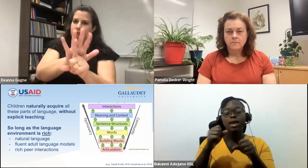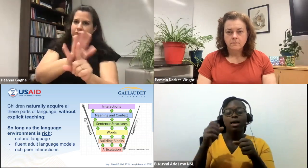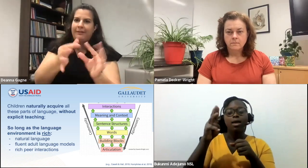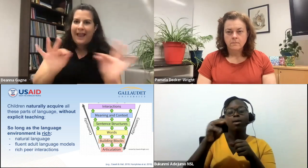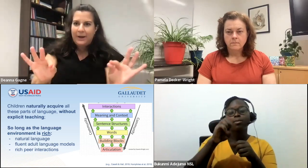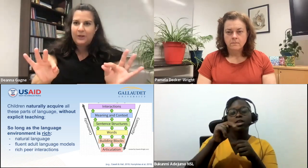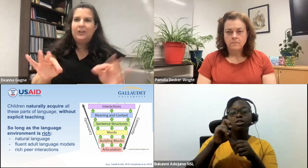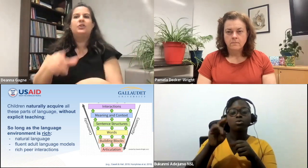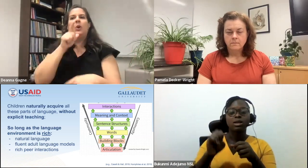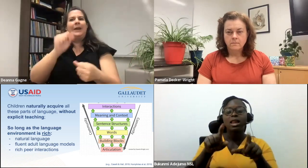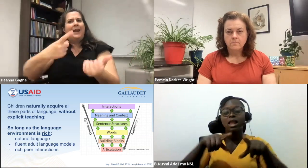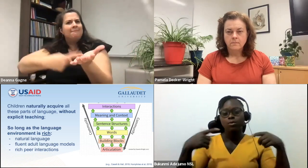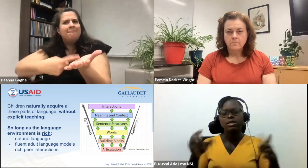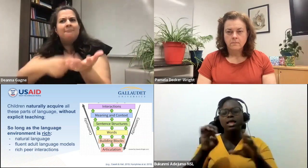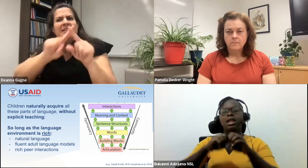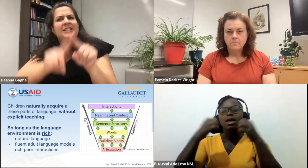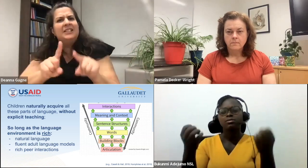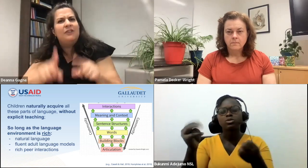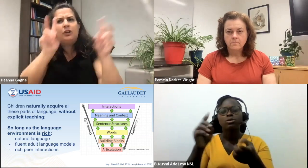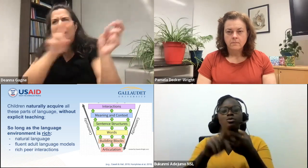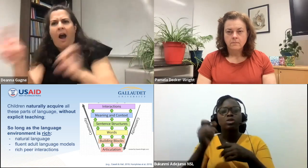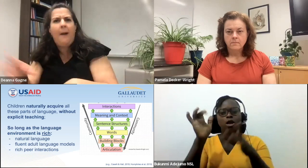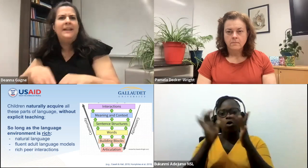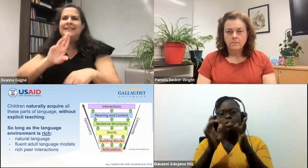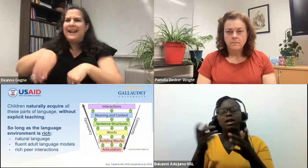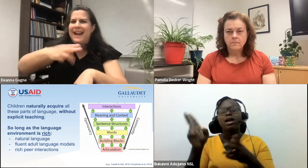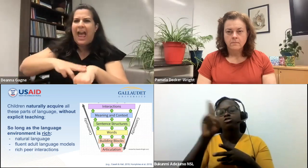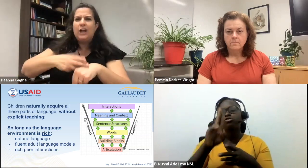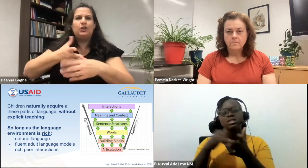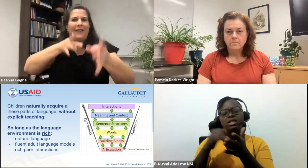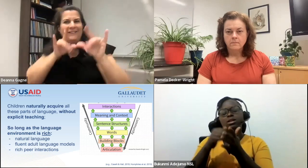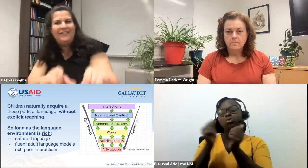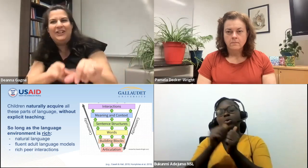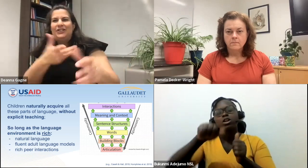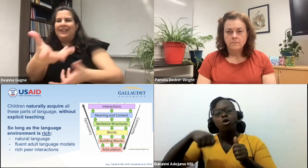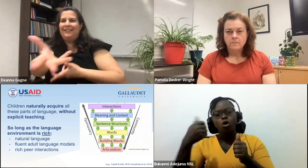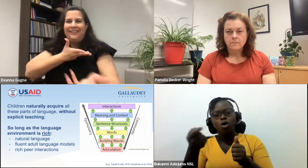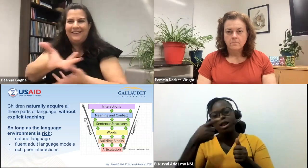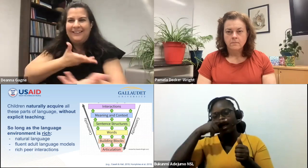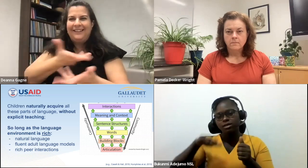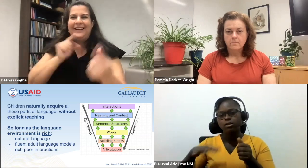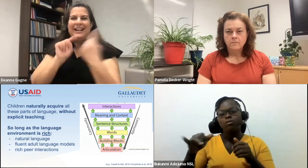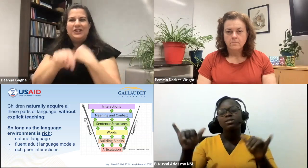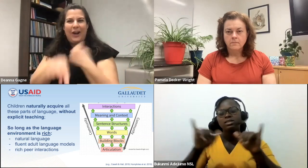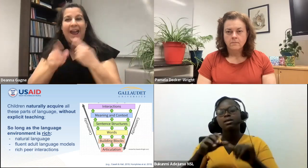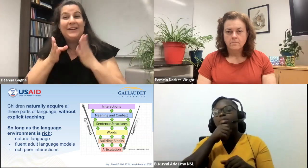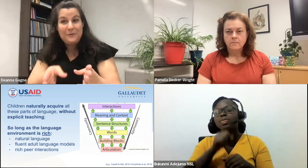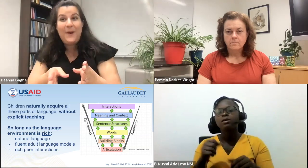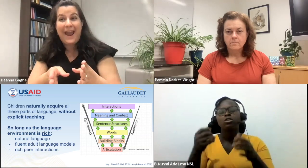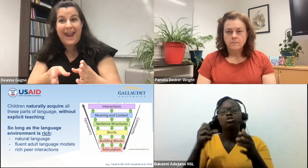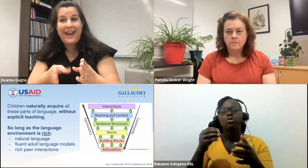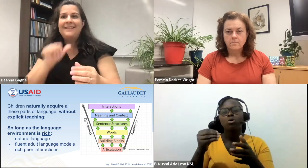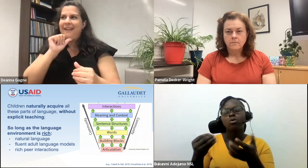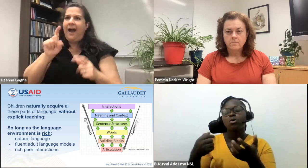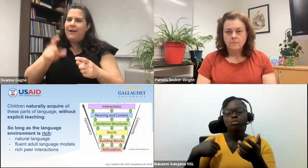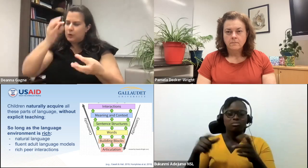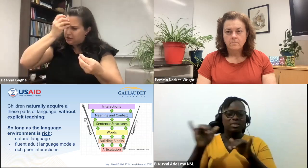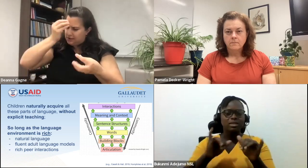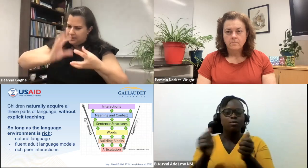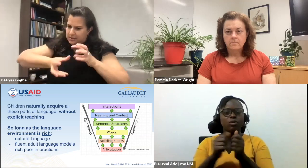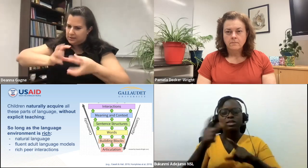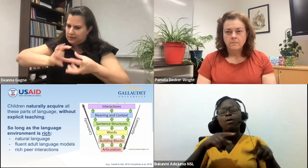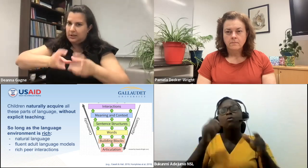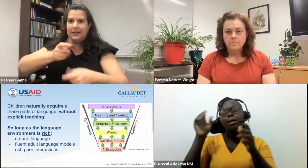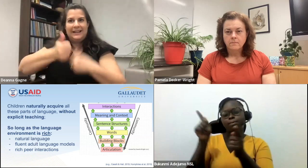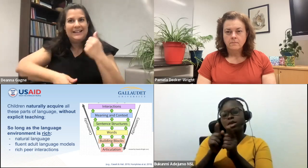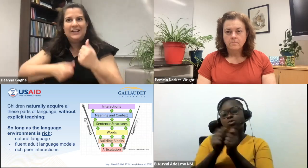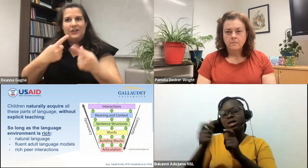We want signers who are depth in that language who know that language and have grown up in it? Who can talk about a wide variety of topics in that language that creates a more